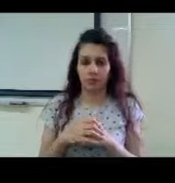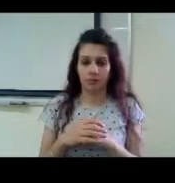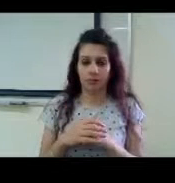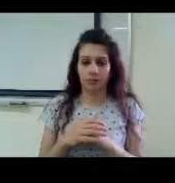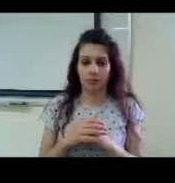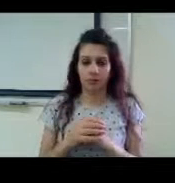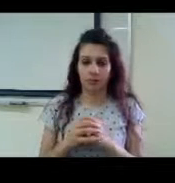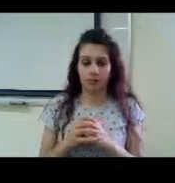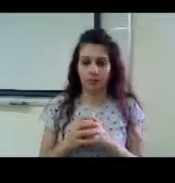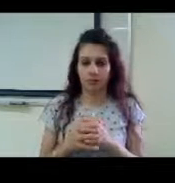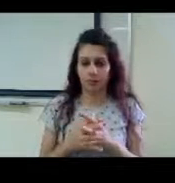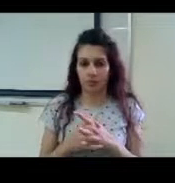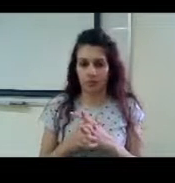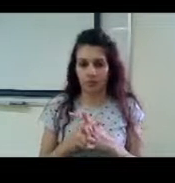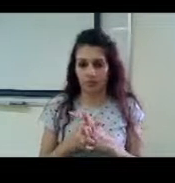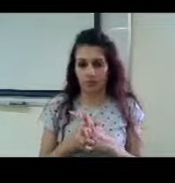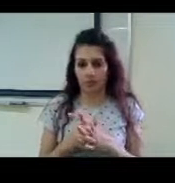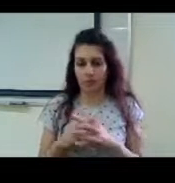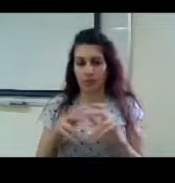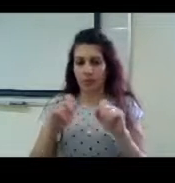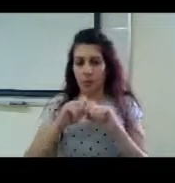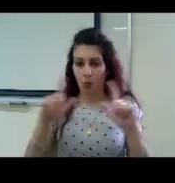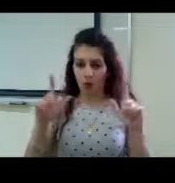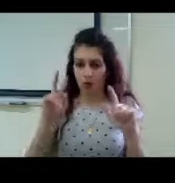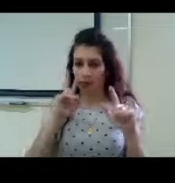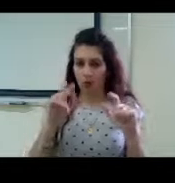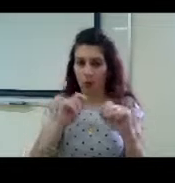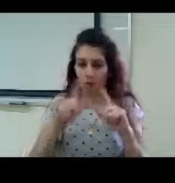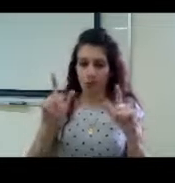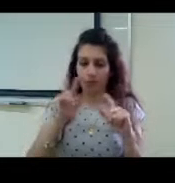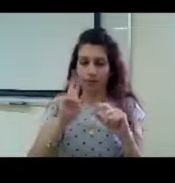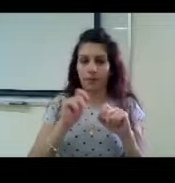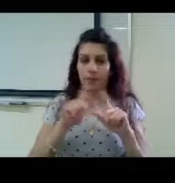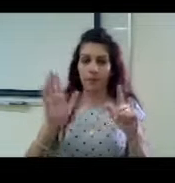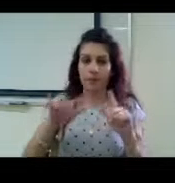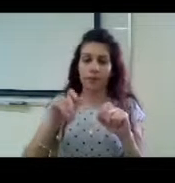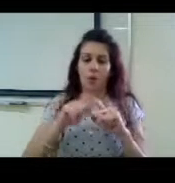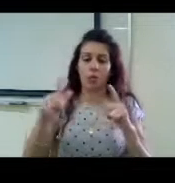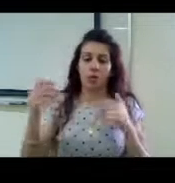question that would come to mind is what is the link between unhcr and innovation